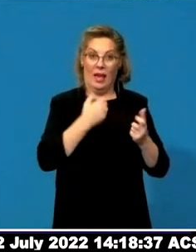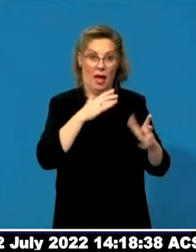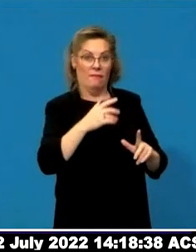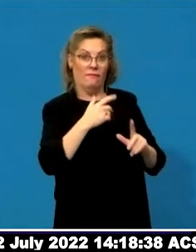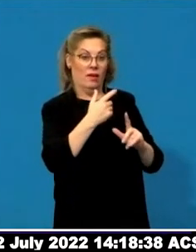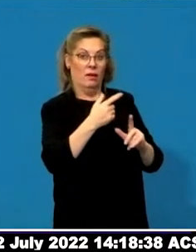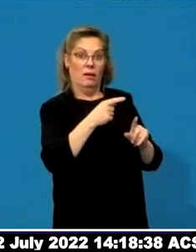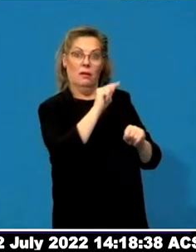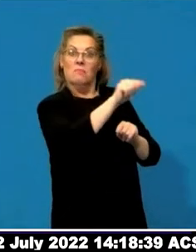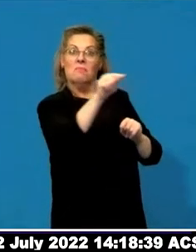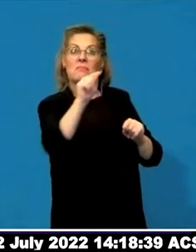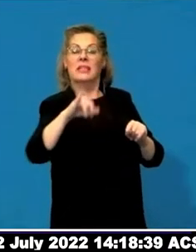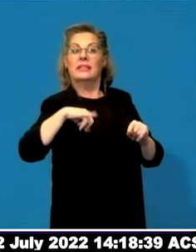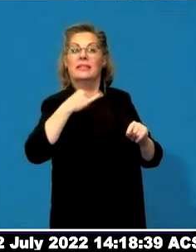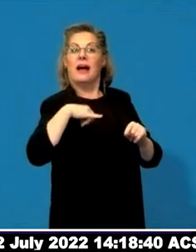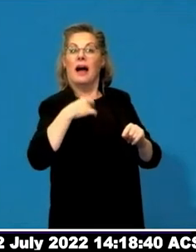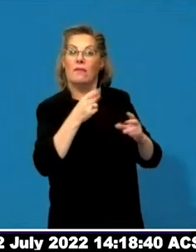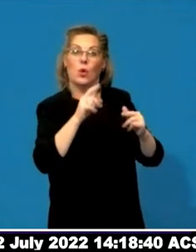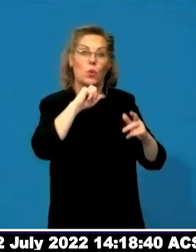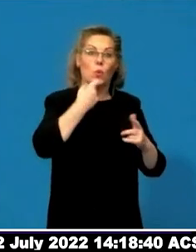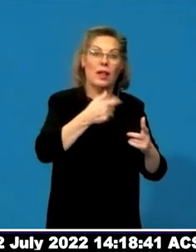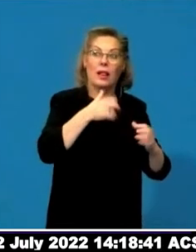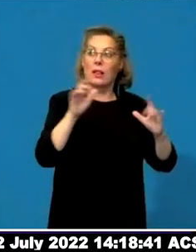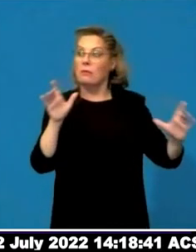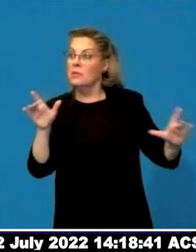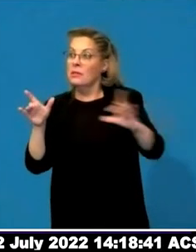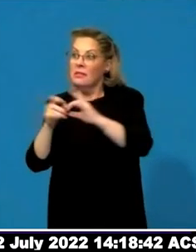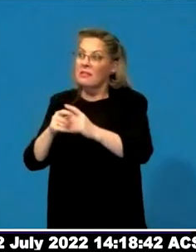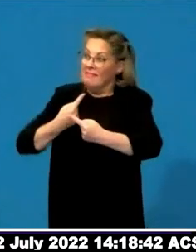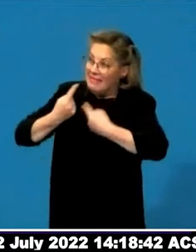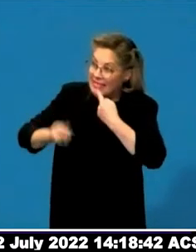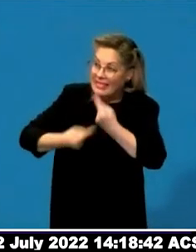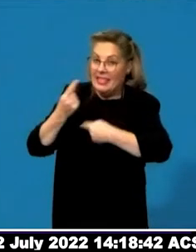it's a positive step but there needs to be a lot more done than that. Okay.